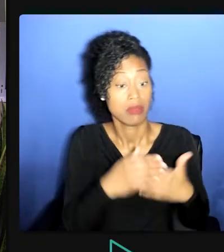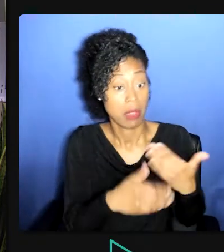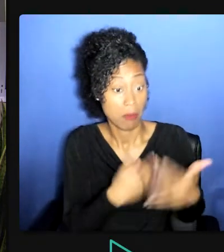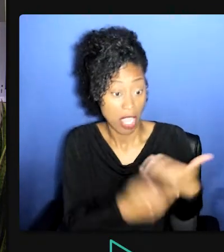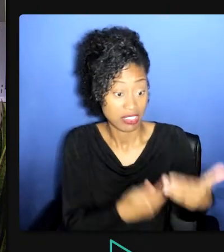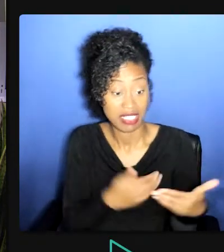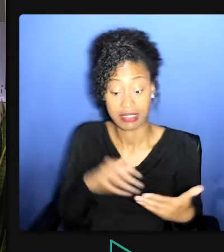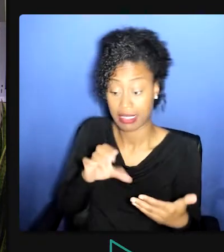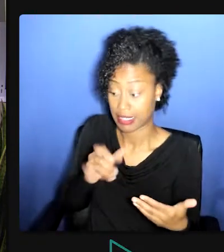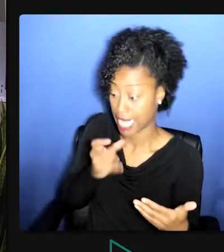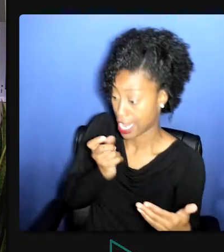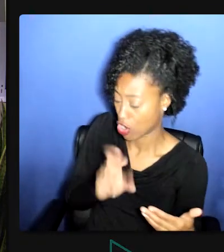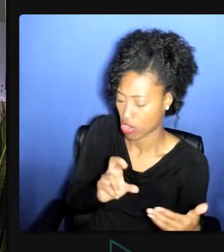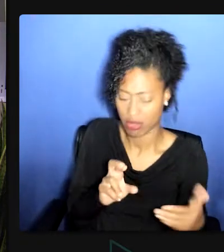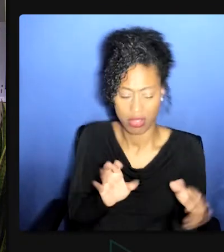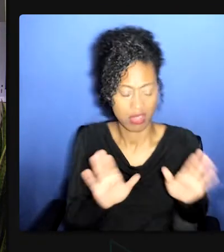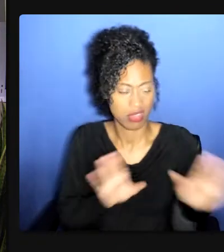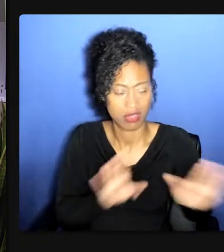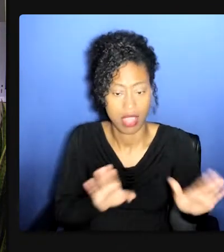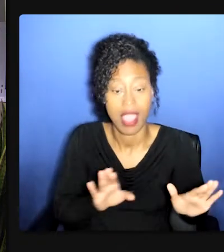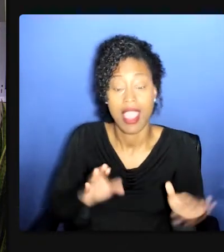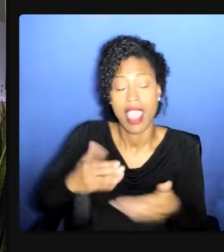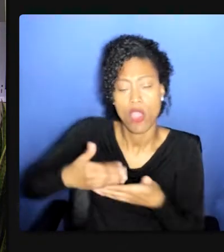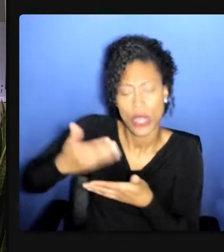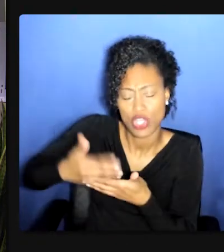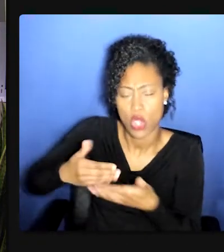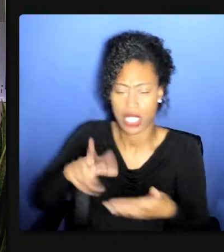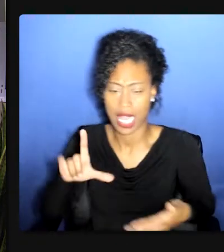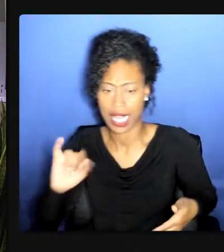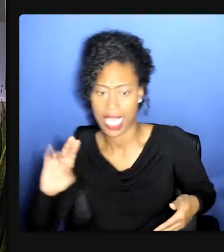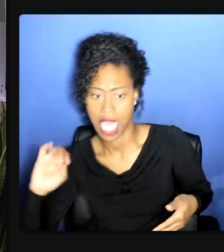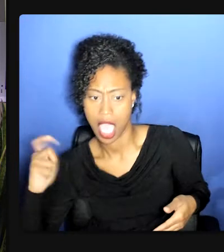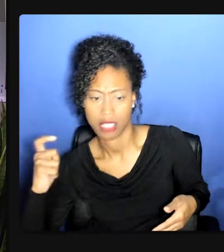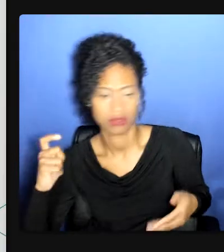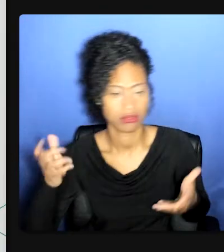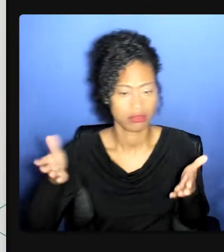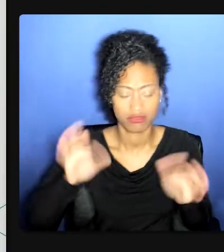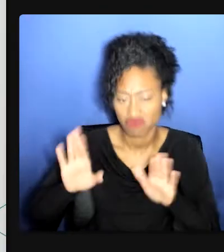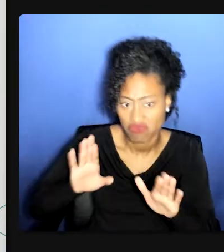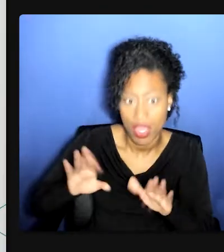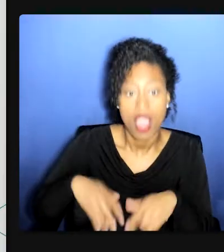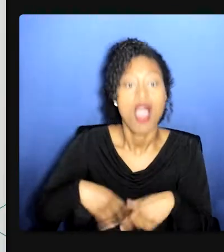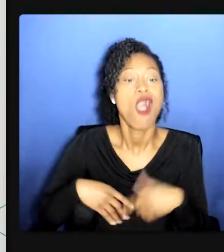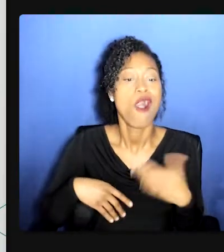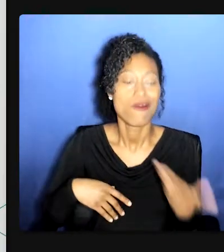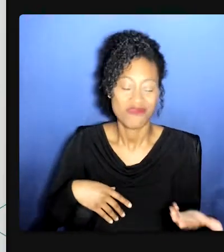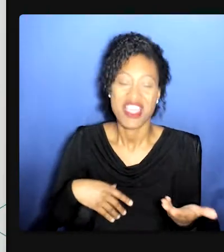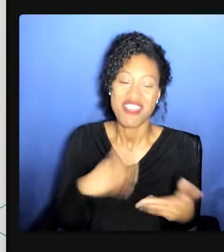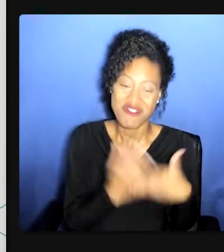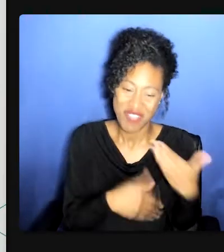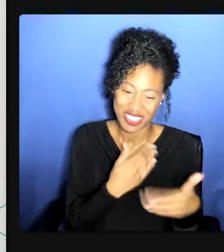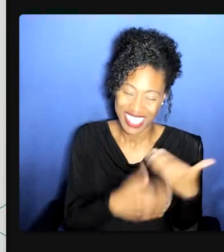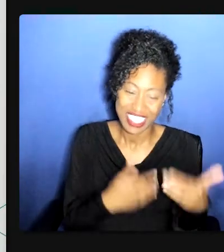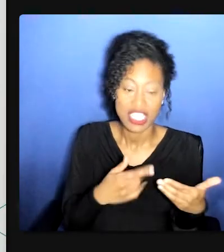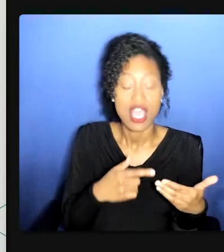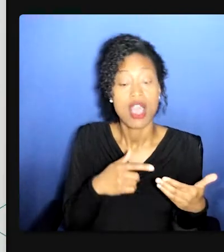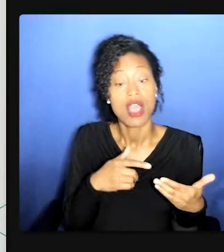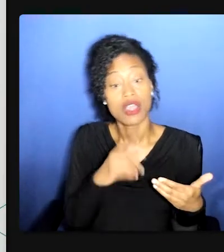and between Windows and Linux? Of course. In process mode, you just unload your game server.